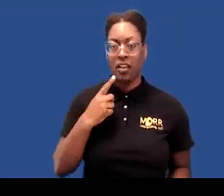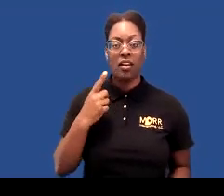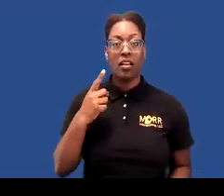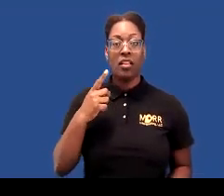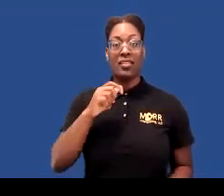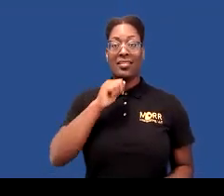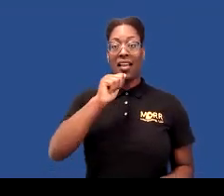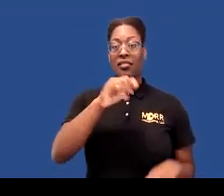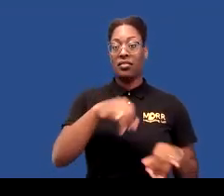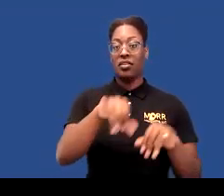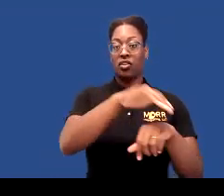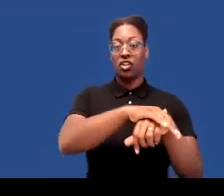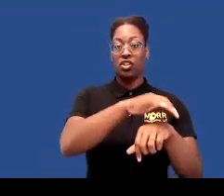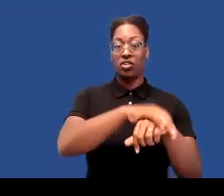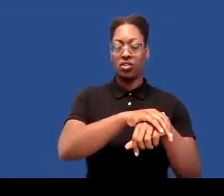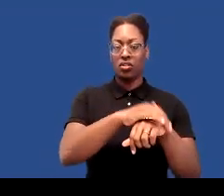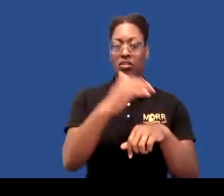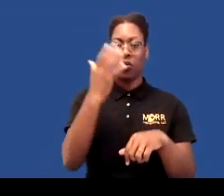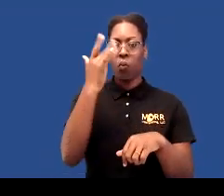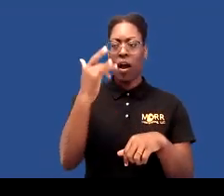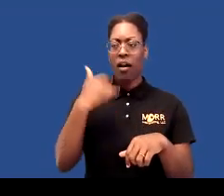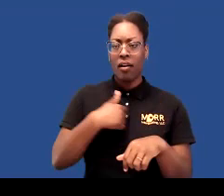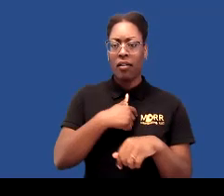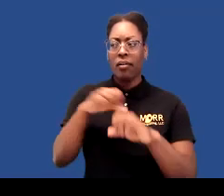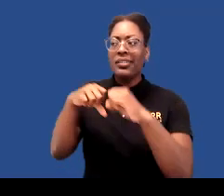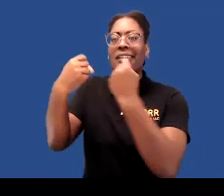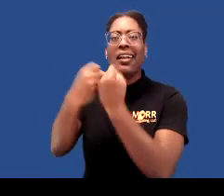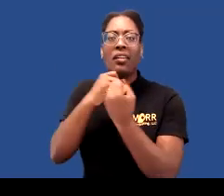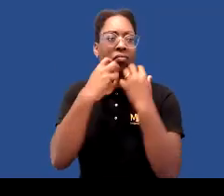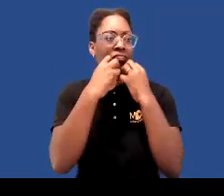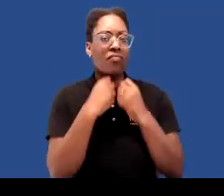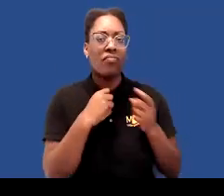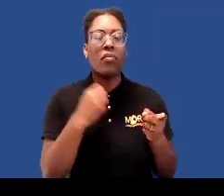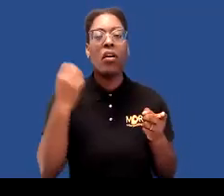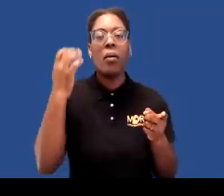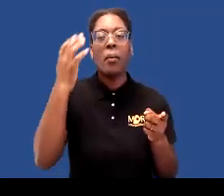is because of the bodies that they're tied to, nothing to do really